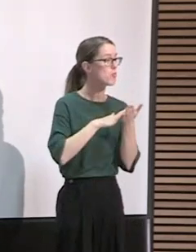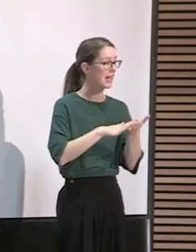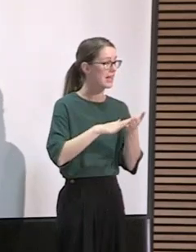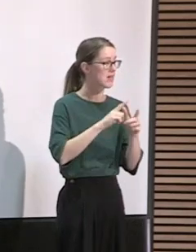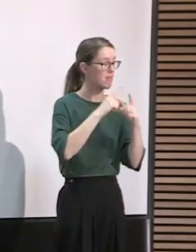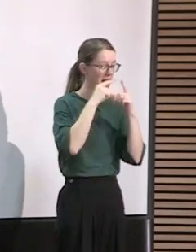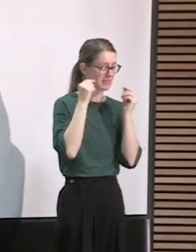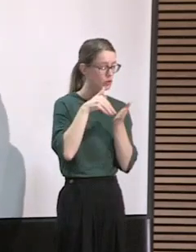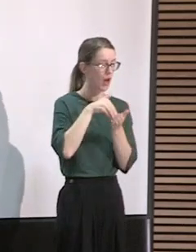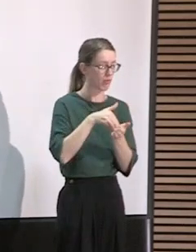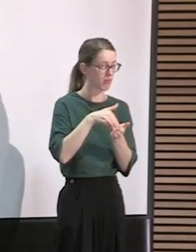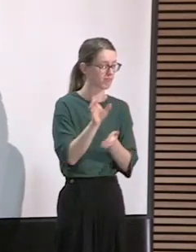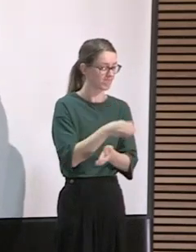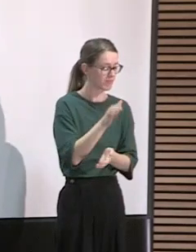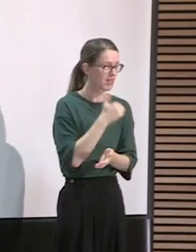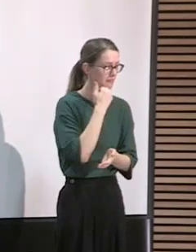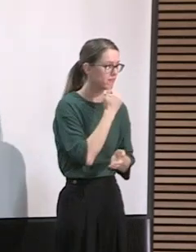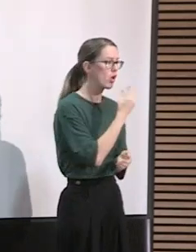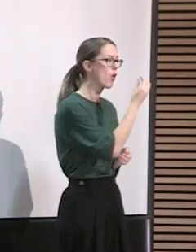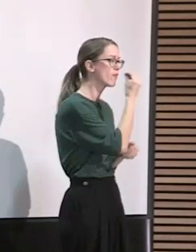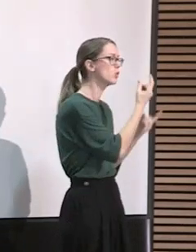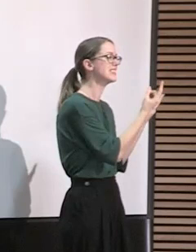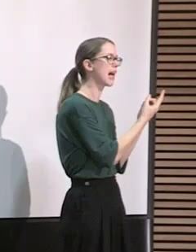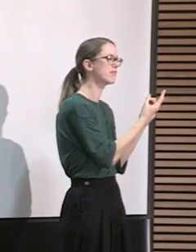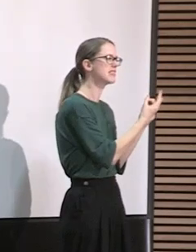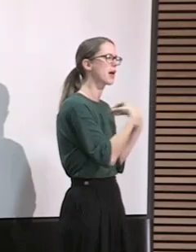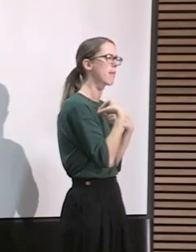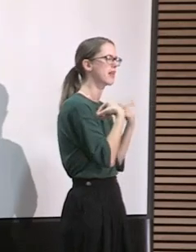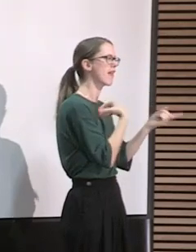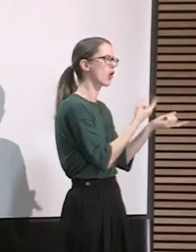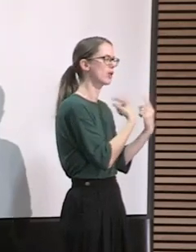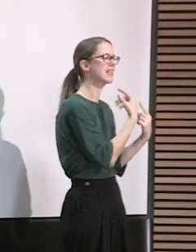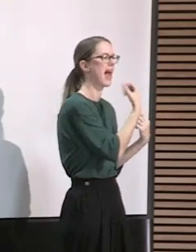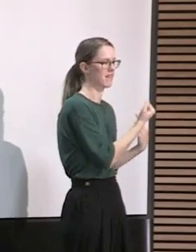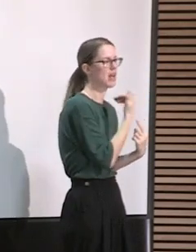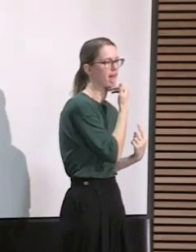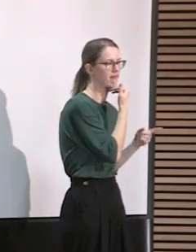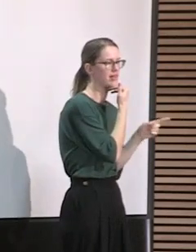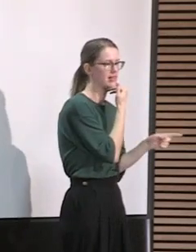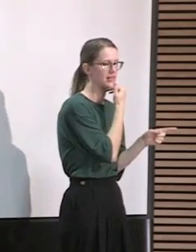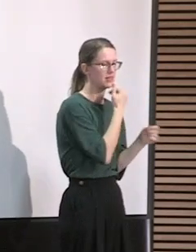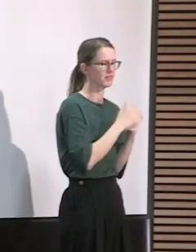available. Countdown had a gap in their supply chain, so we provided 2 million from the